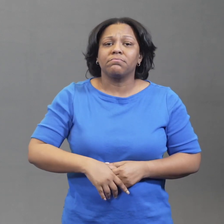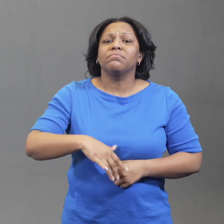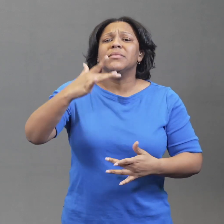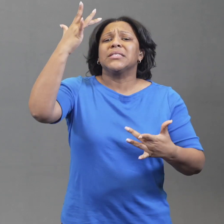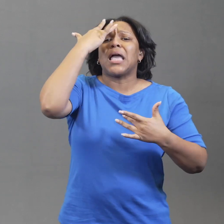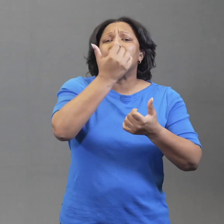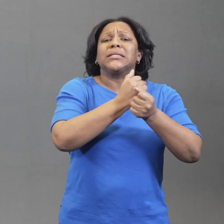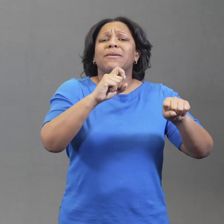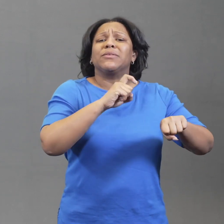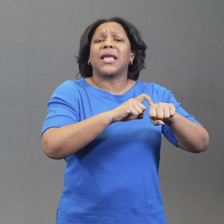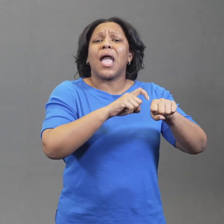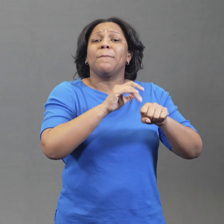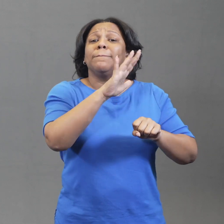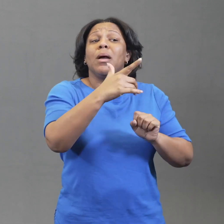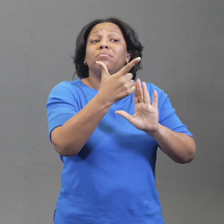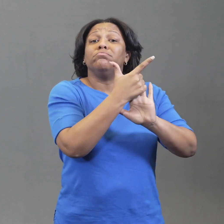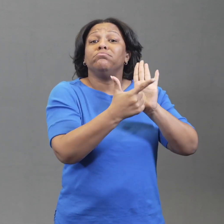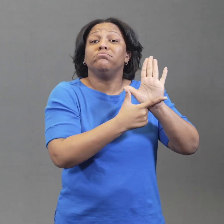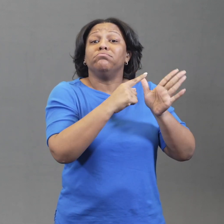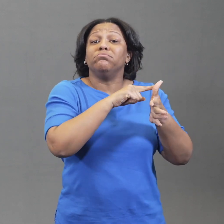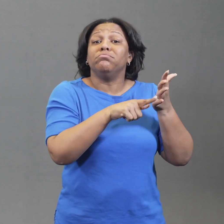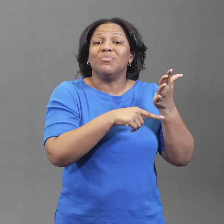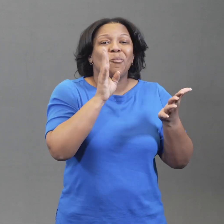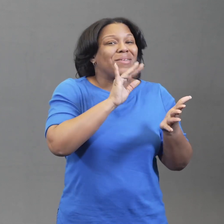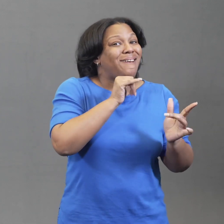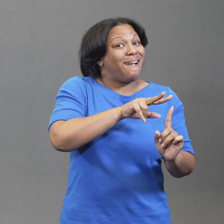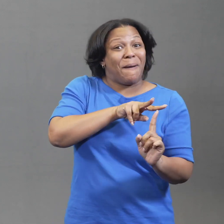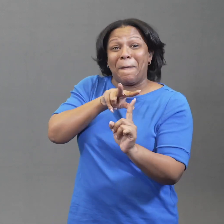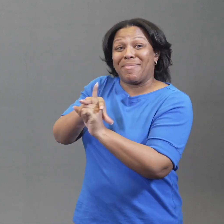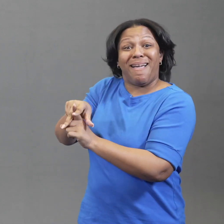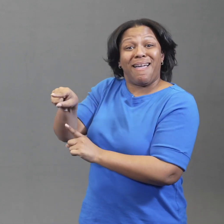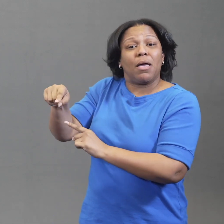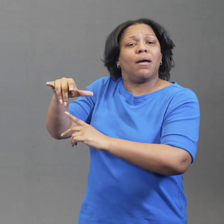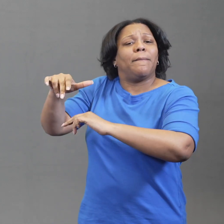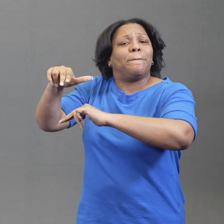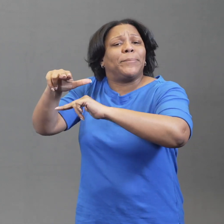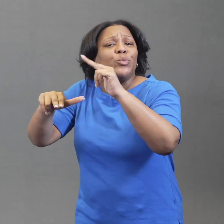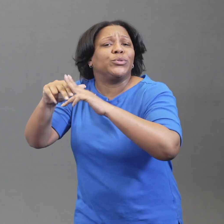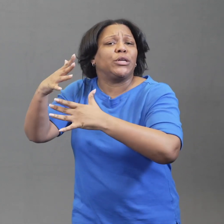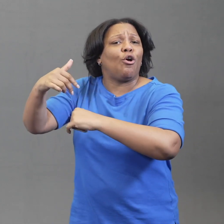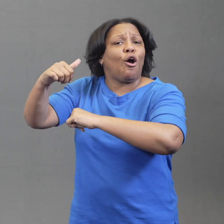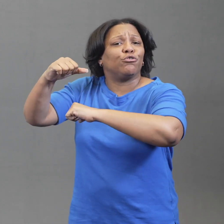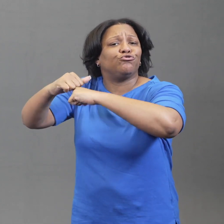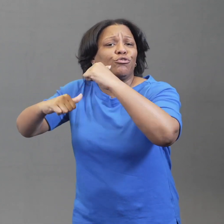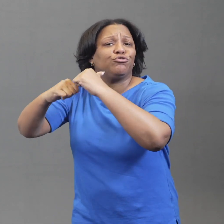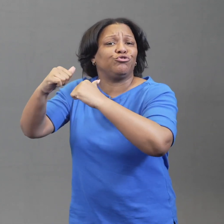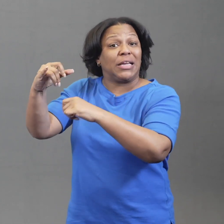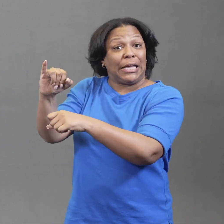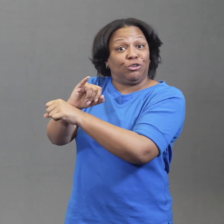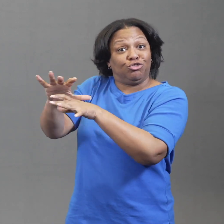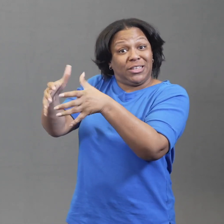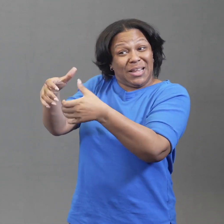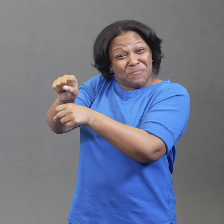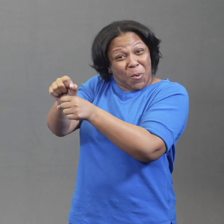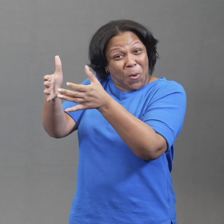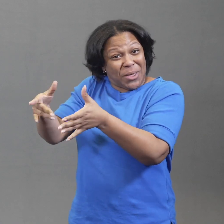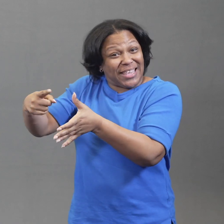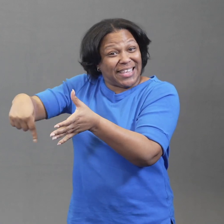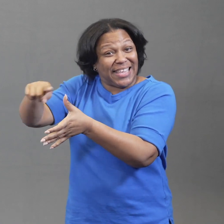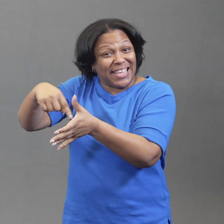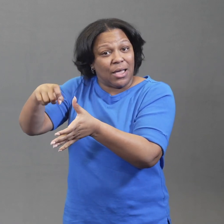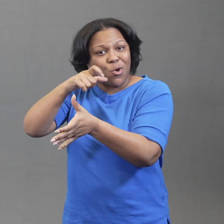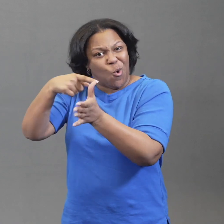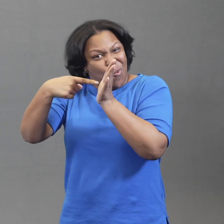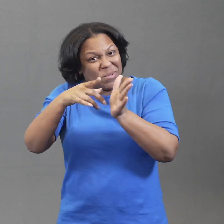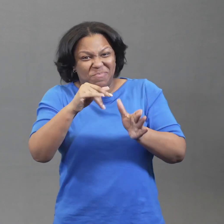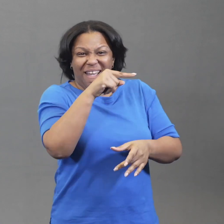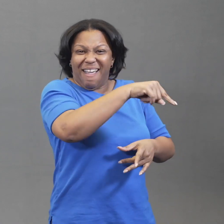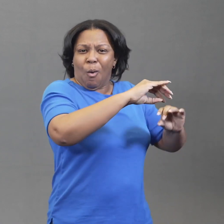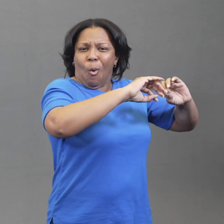Sick and safe time requirements will not apply to building and construction industry employees who are represented by a building